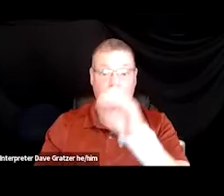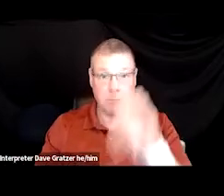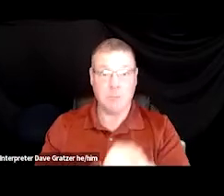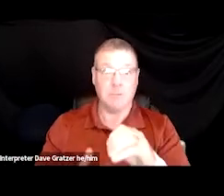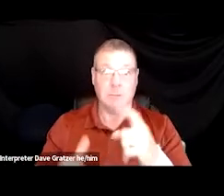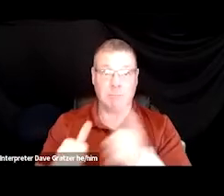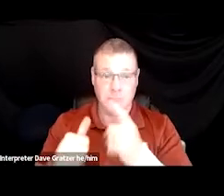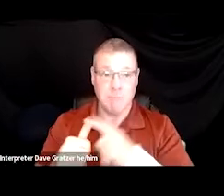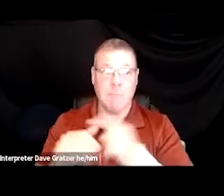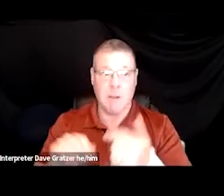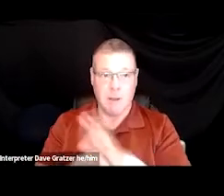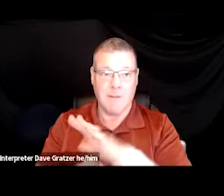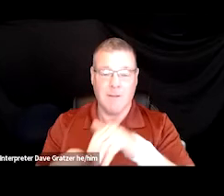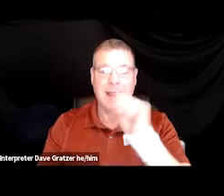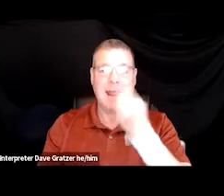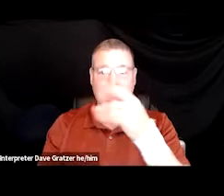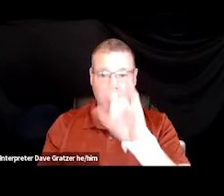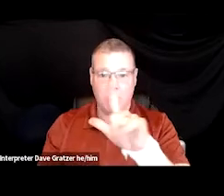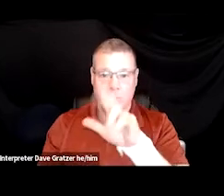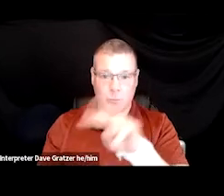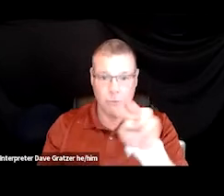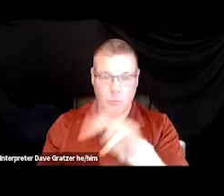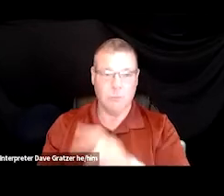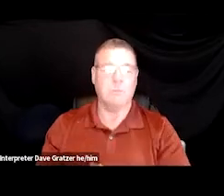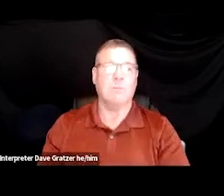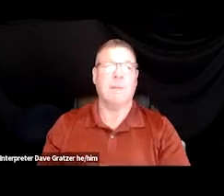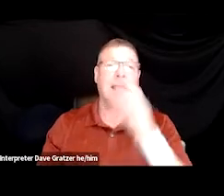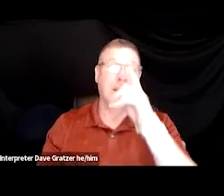in Texas in April, 2022. And so that goal associated there